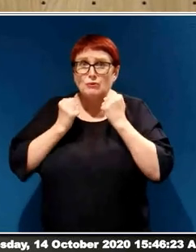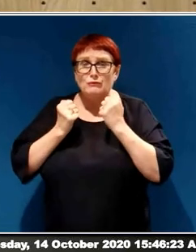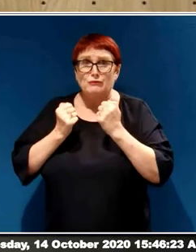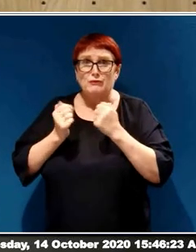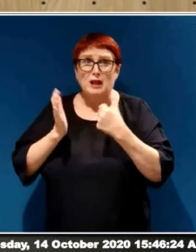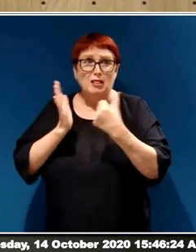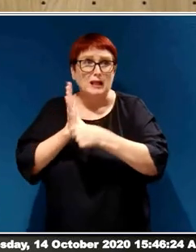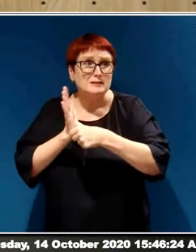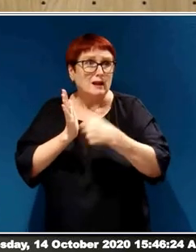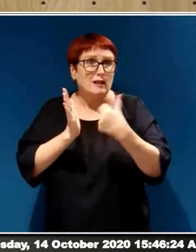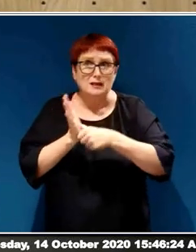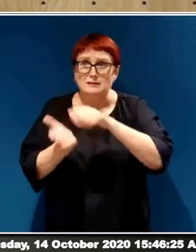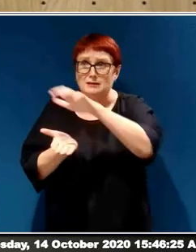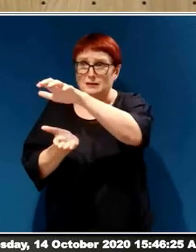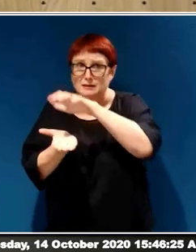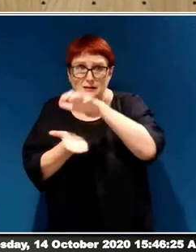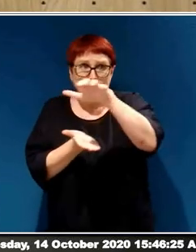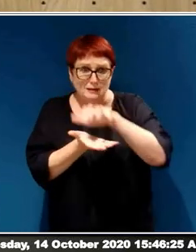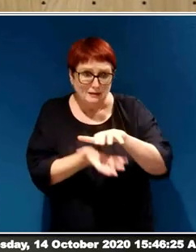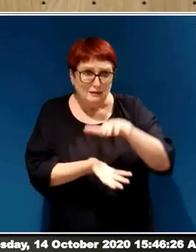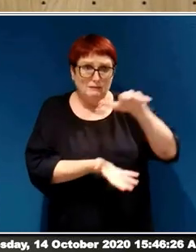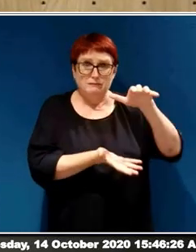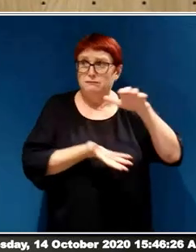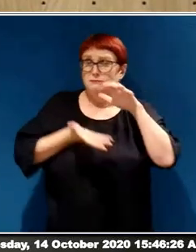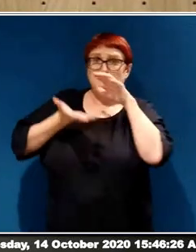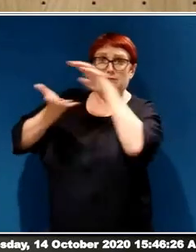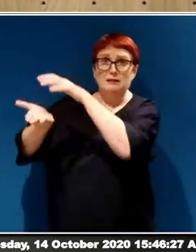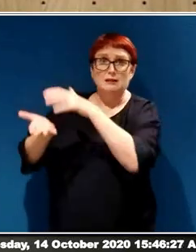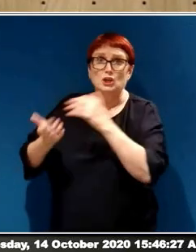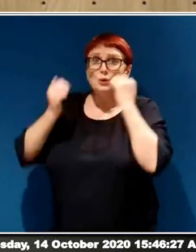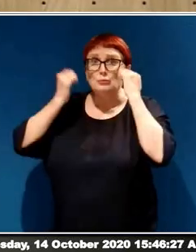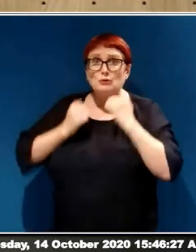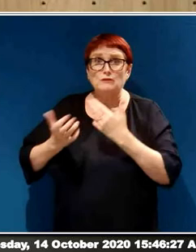and then it's a time-consuming and administrative burden on teachers to do